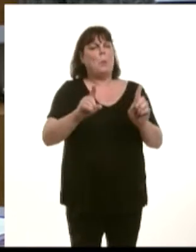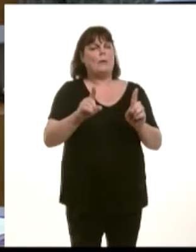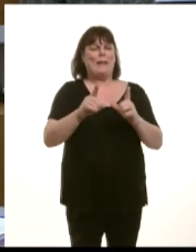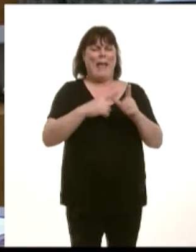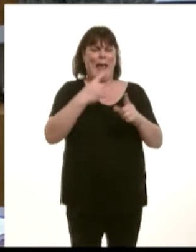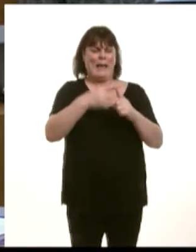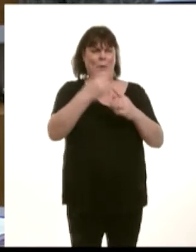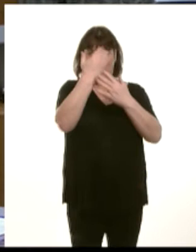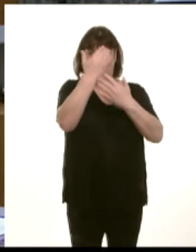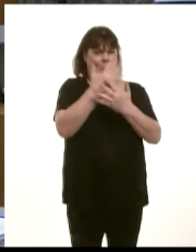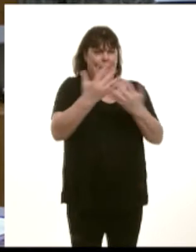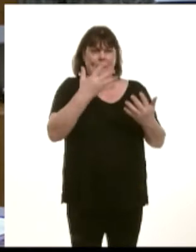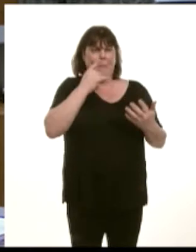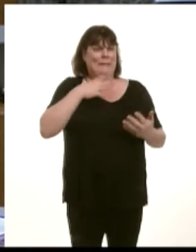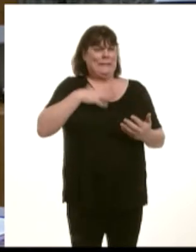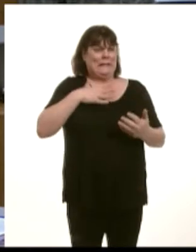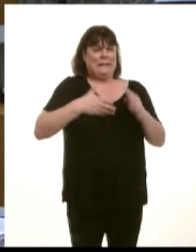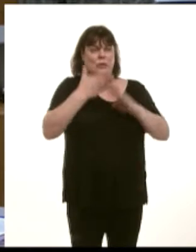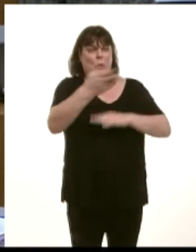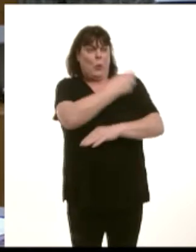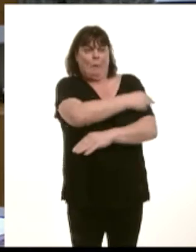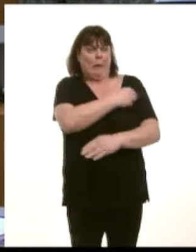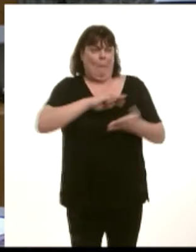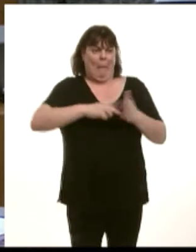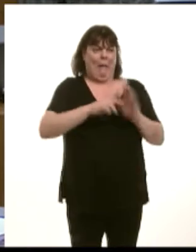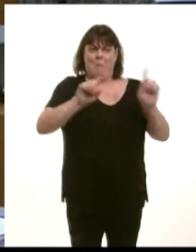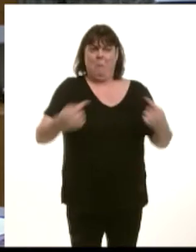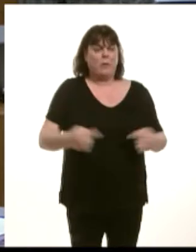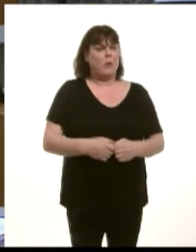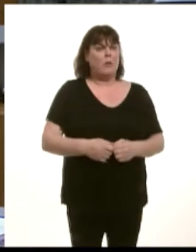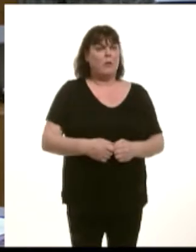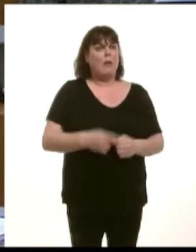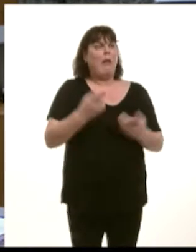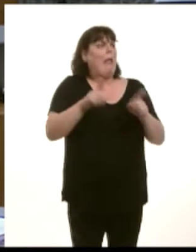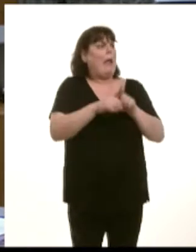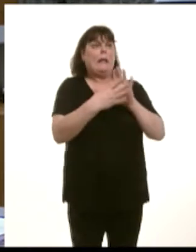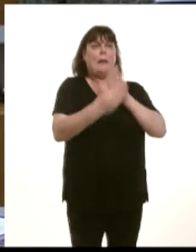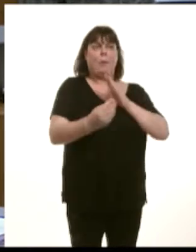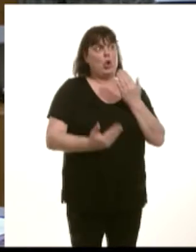when that demand is unforeseen if, for example, a new strain of flu appears.